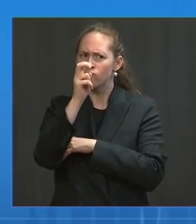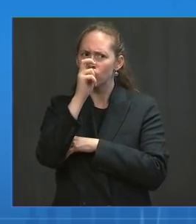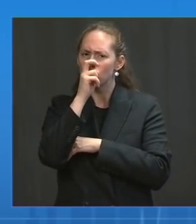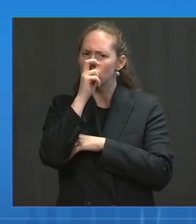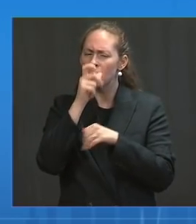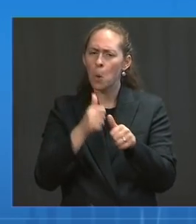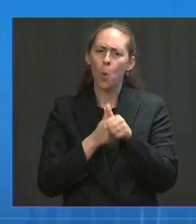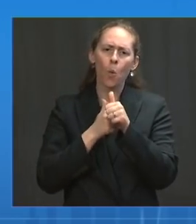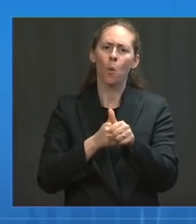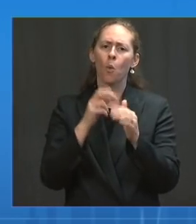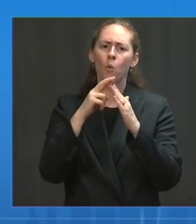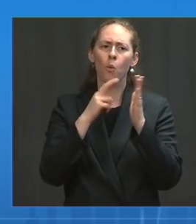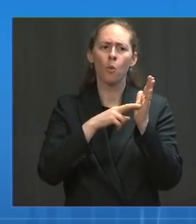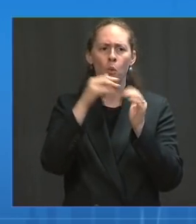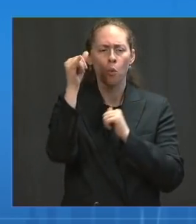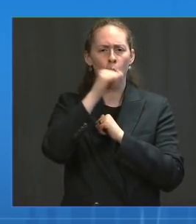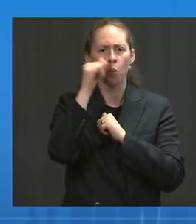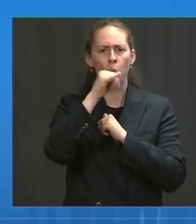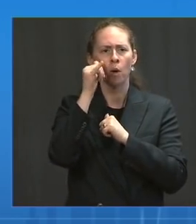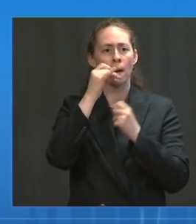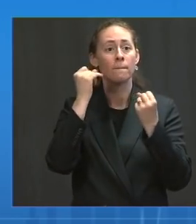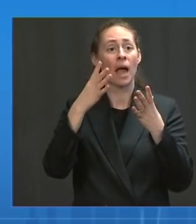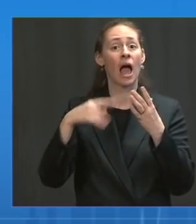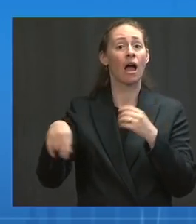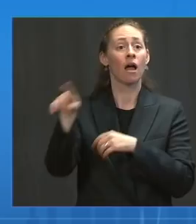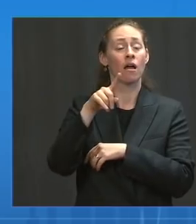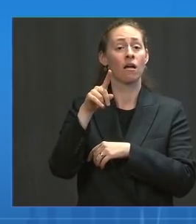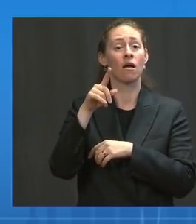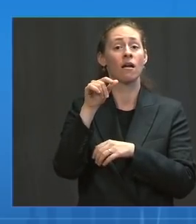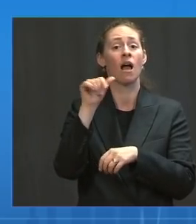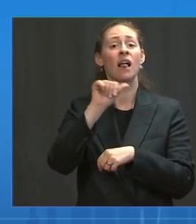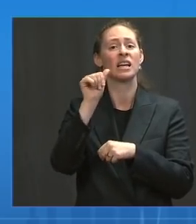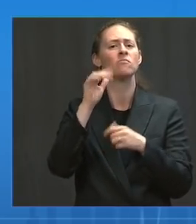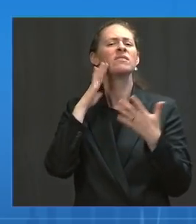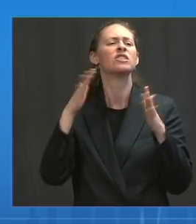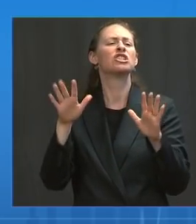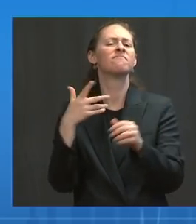I think are going to be vaccinated, but the care that's being taken to avoid the spread